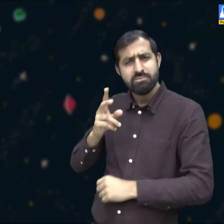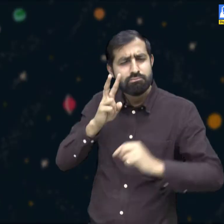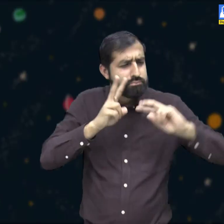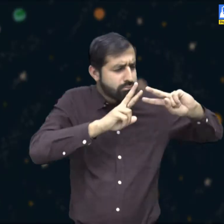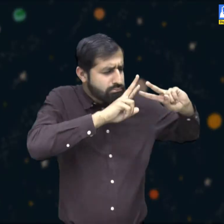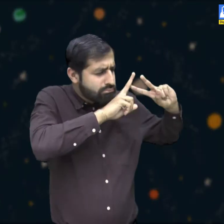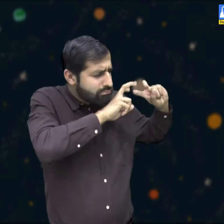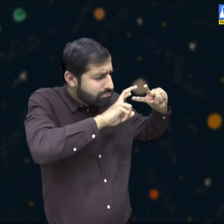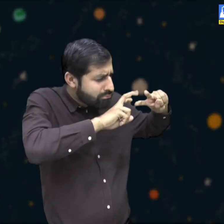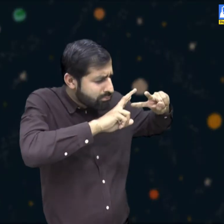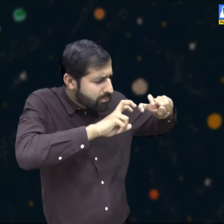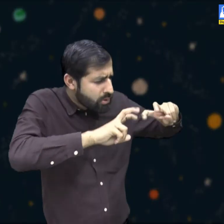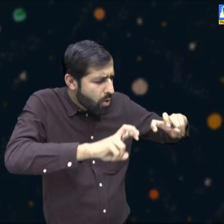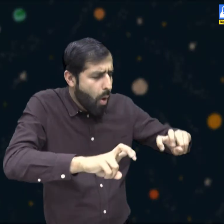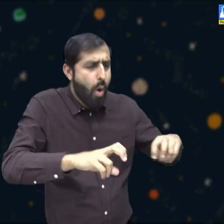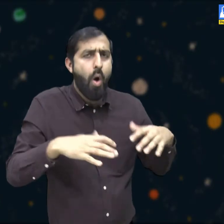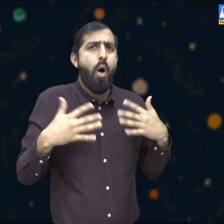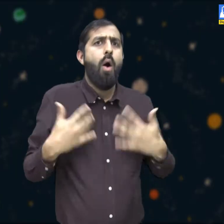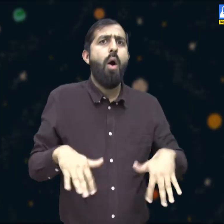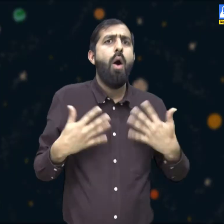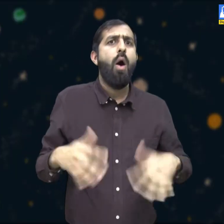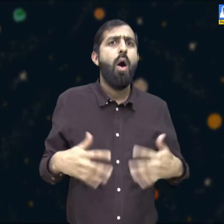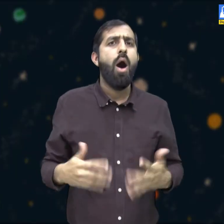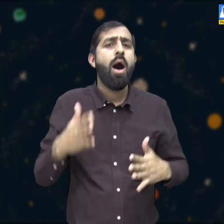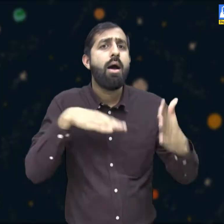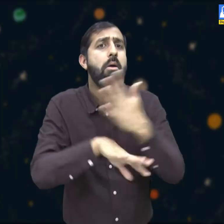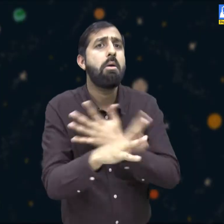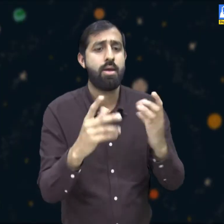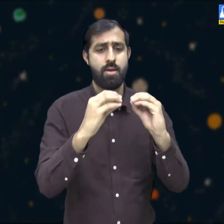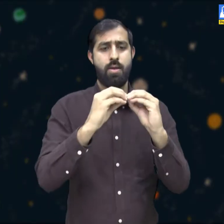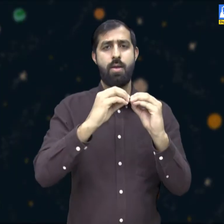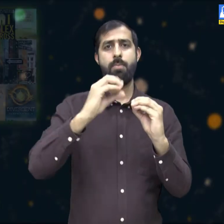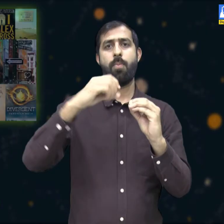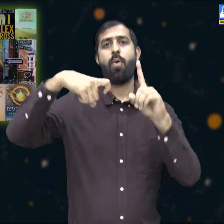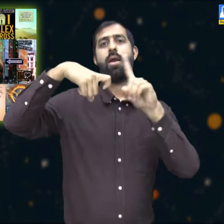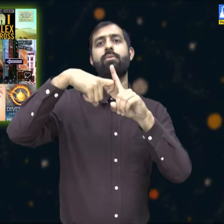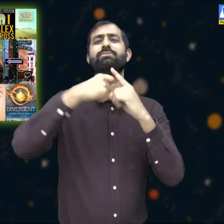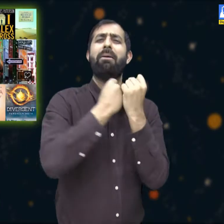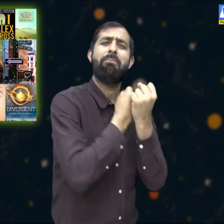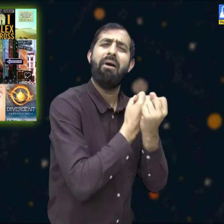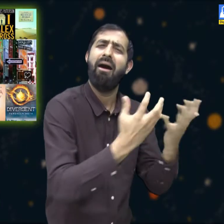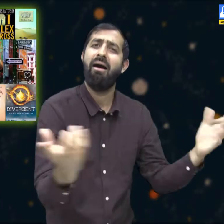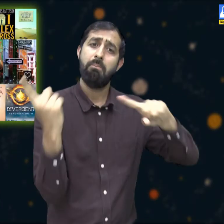In this story a historian is talking about the past. She is very excited about the 20th century.